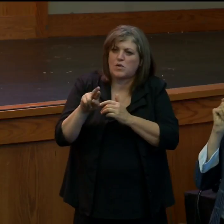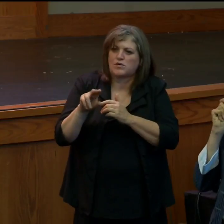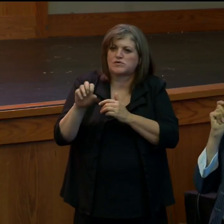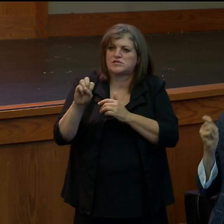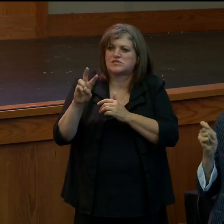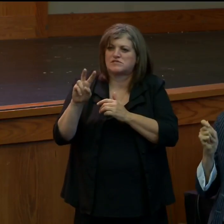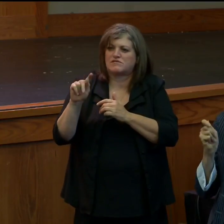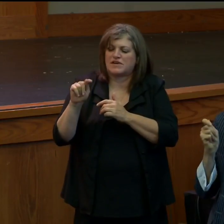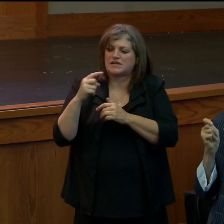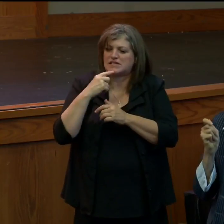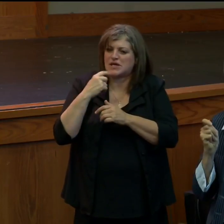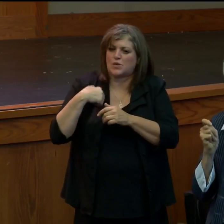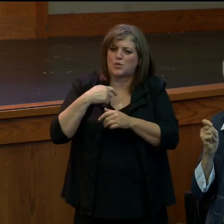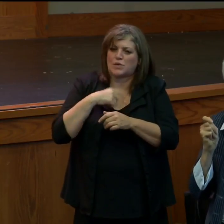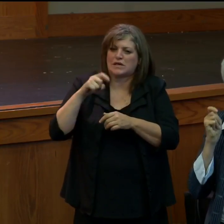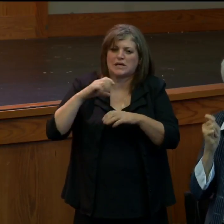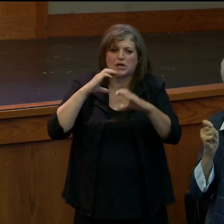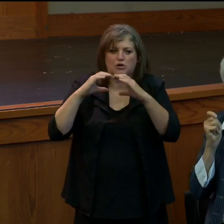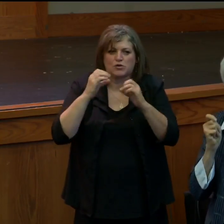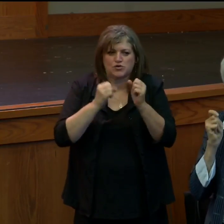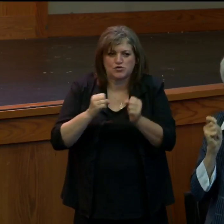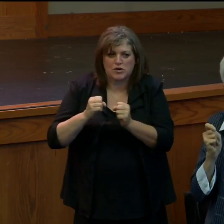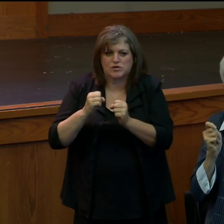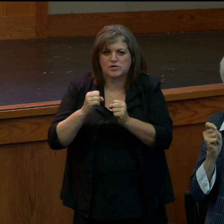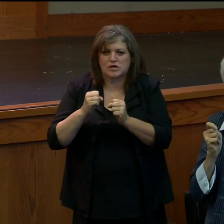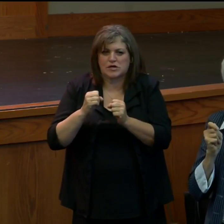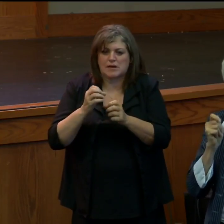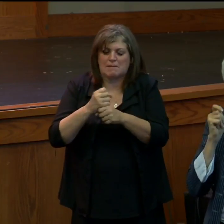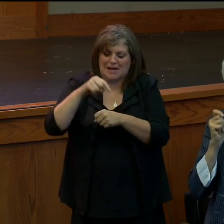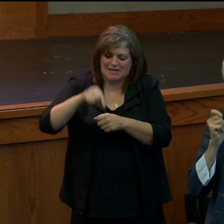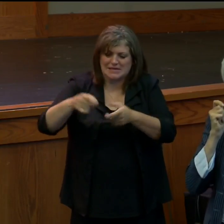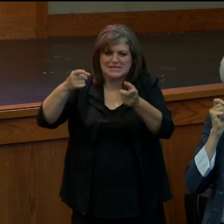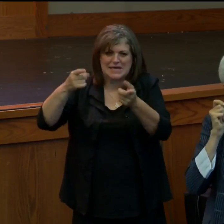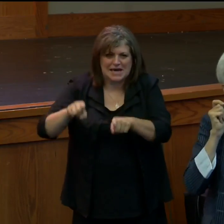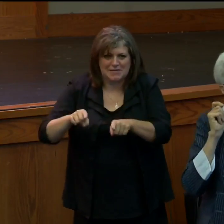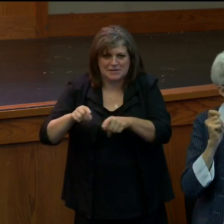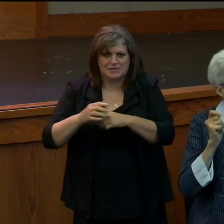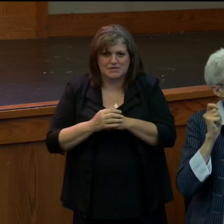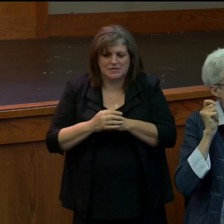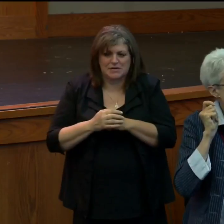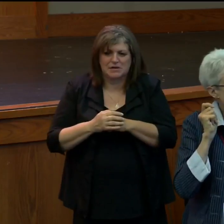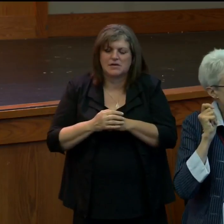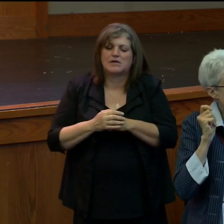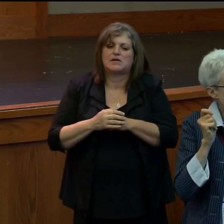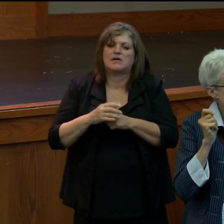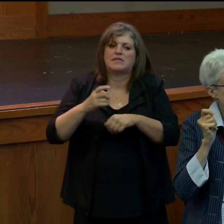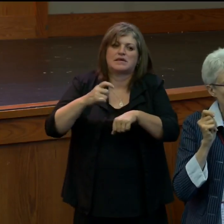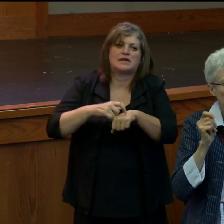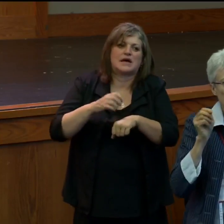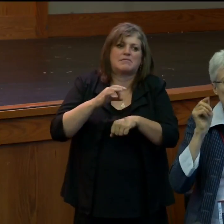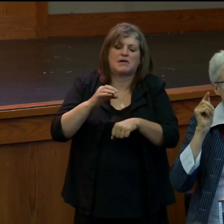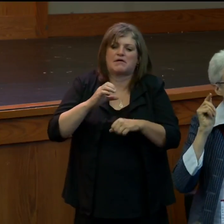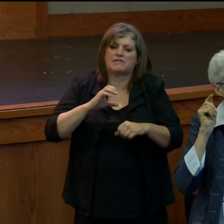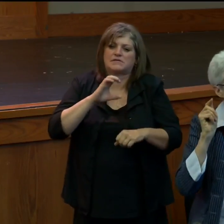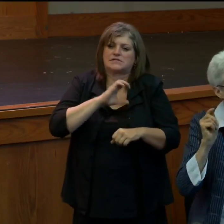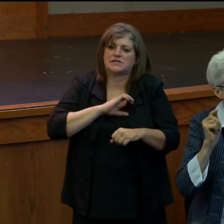WE NEED A COMMUNICATIONS STRATEGY TO MAKE THIS HAPPEN. WE NEED IN THE ERA OF CITIZENS UNITED, YOU MAY NOT LIKE